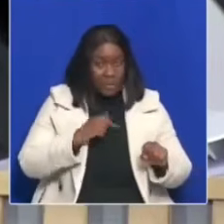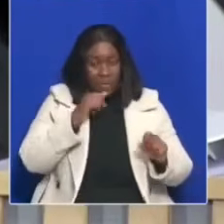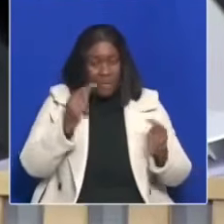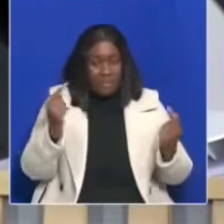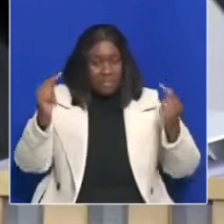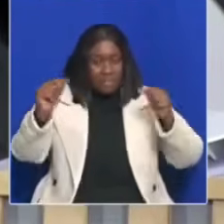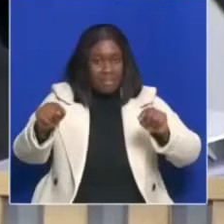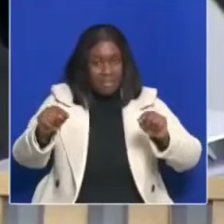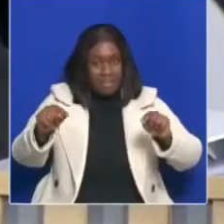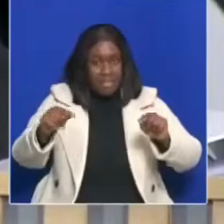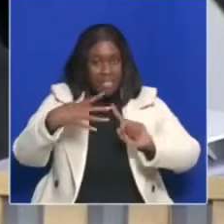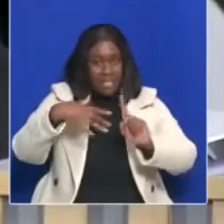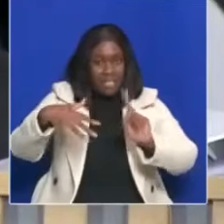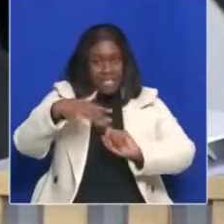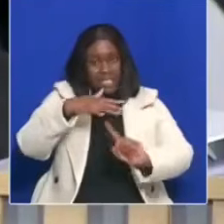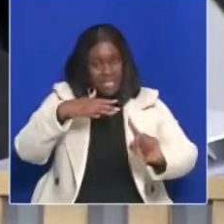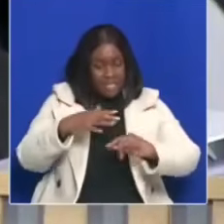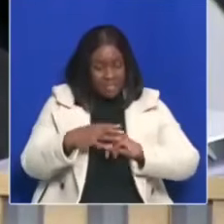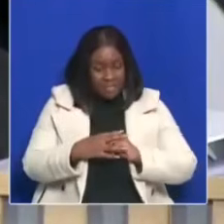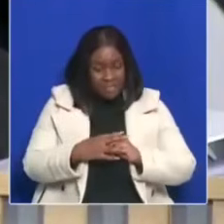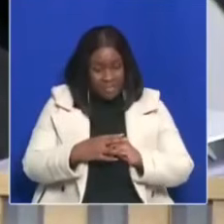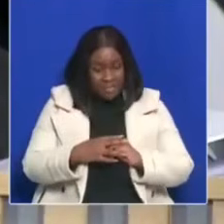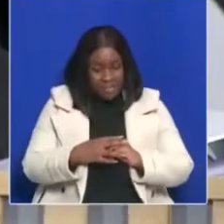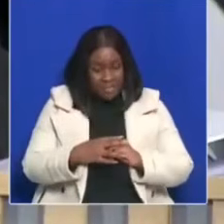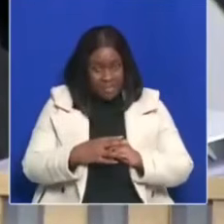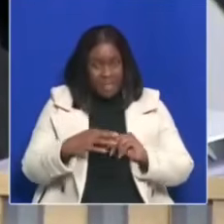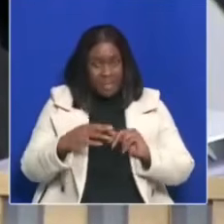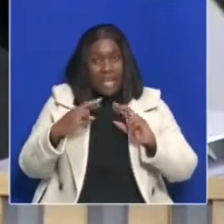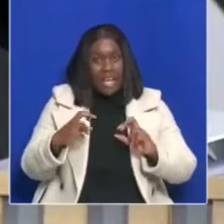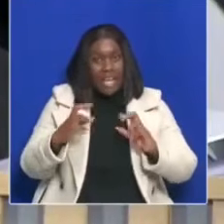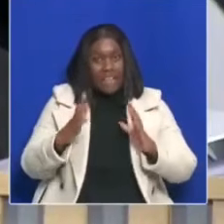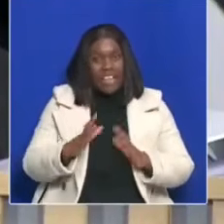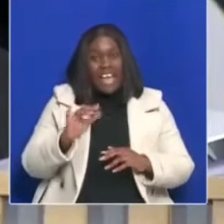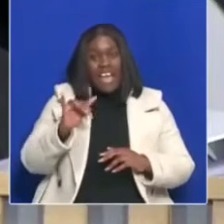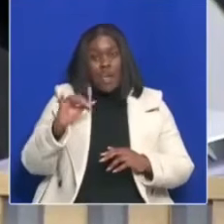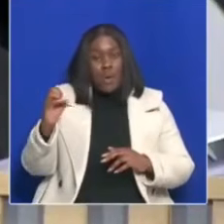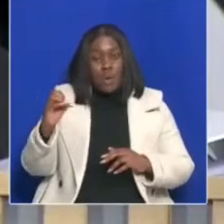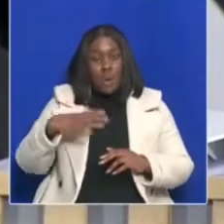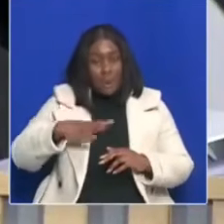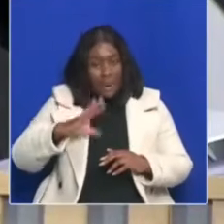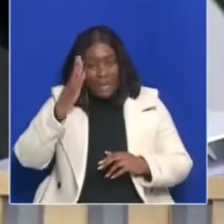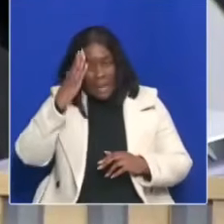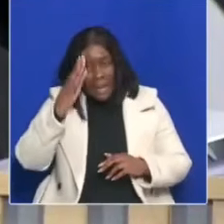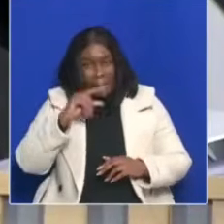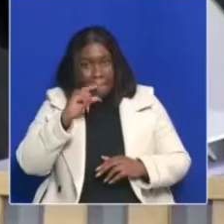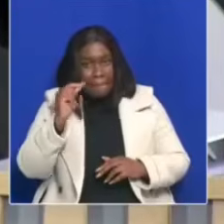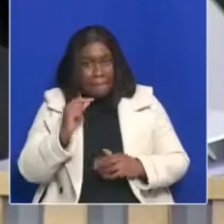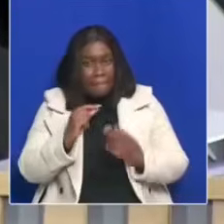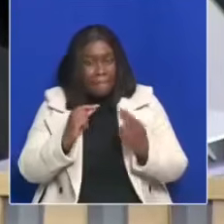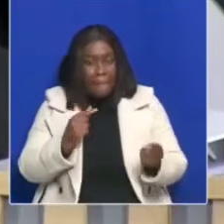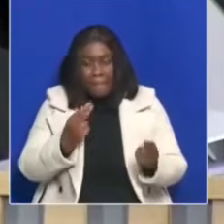my investigators on the scene wants the names of the deceased persons they the disease are unknown